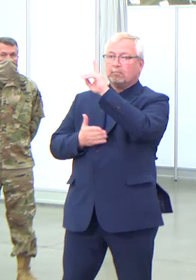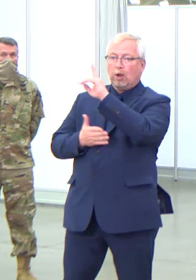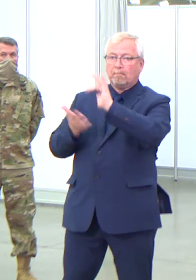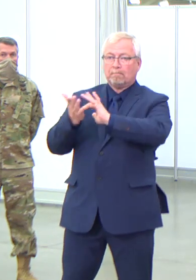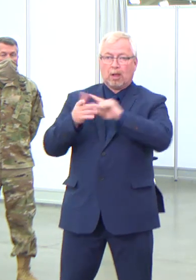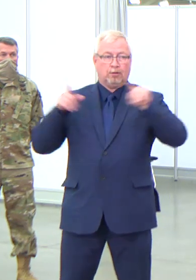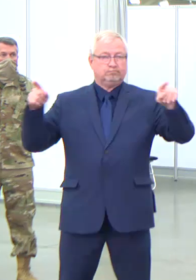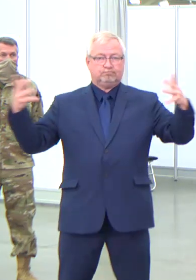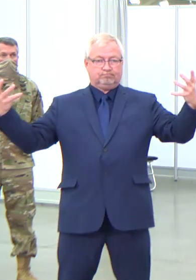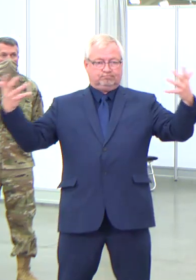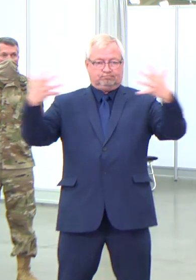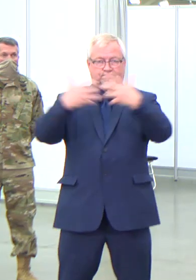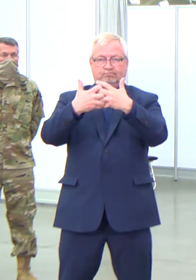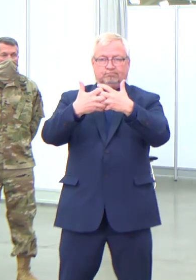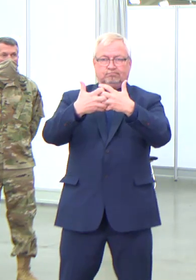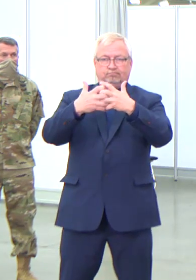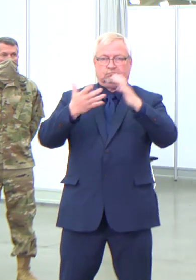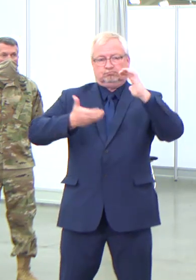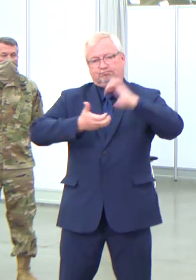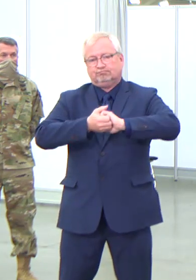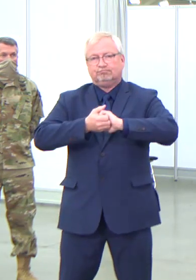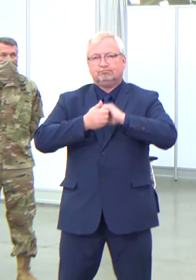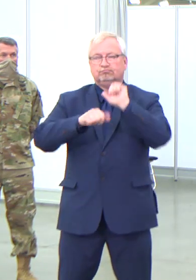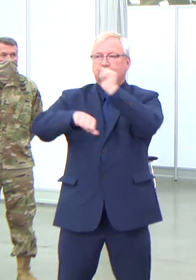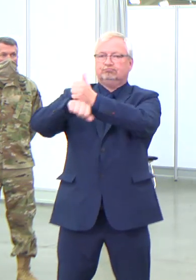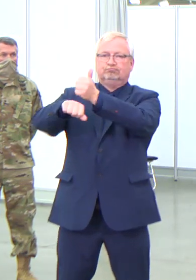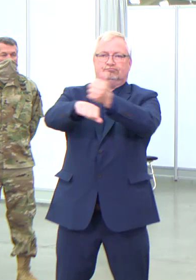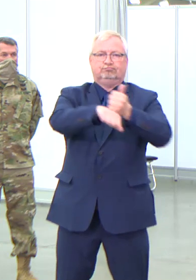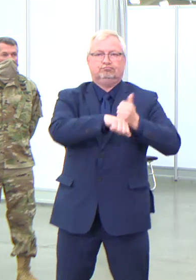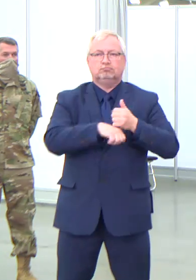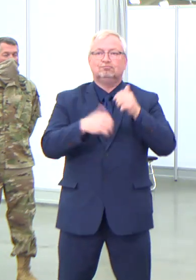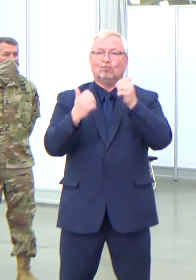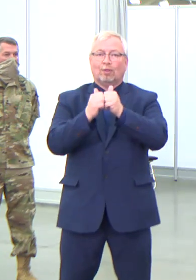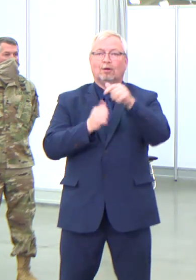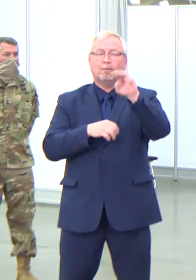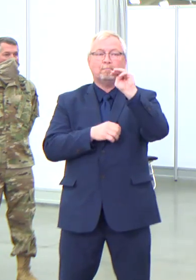University of Maryland Medical System worked together in partnership with the Maryland Department of Health, the